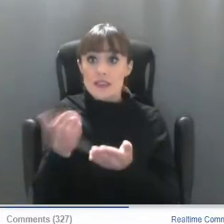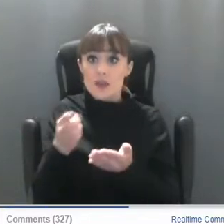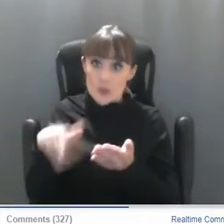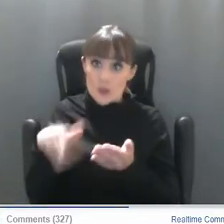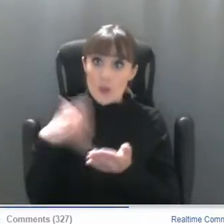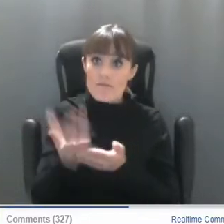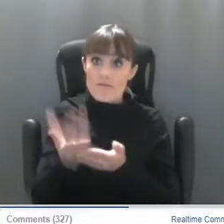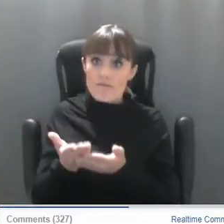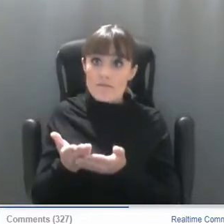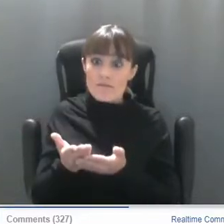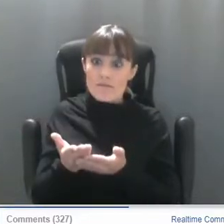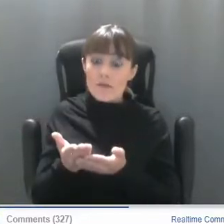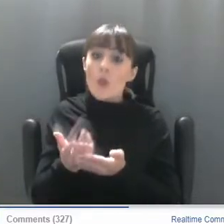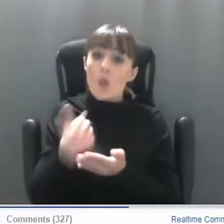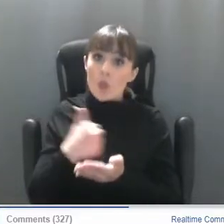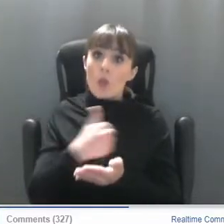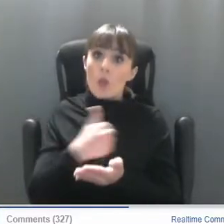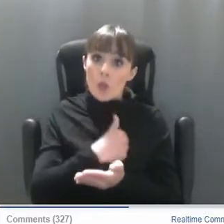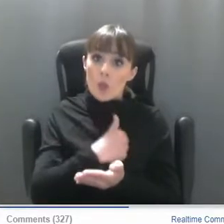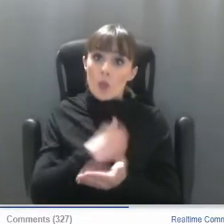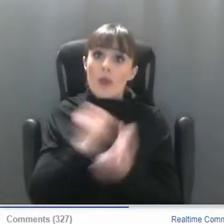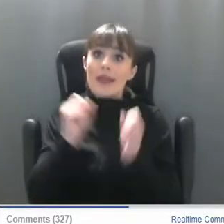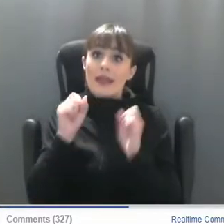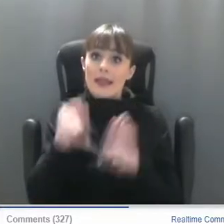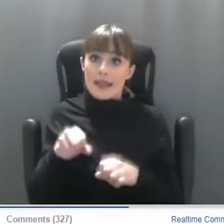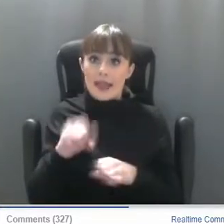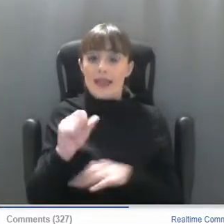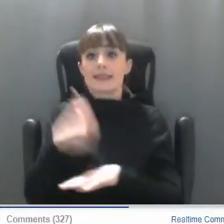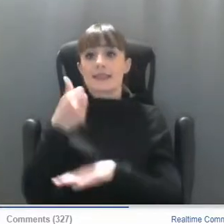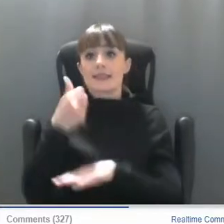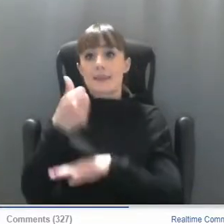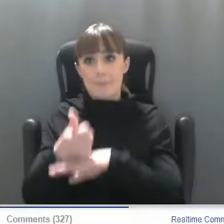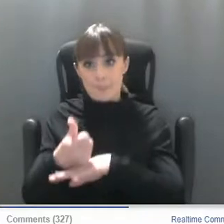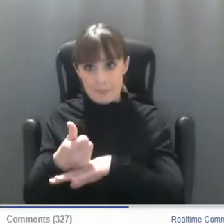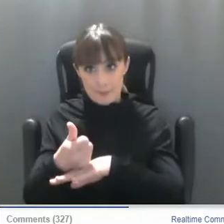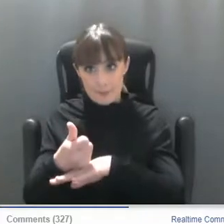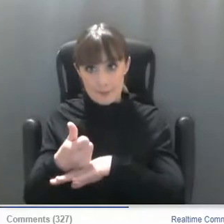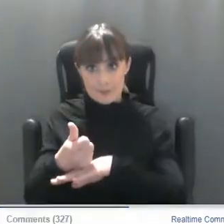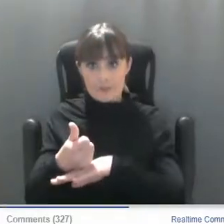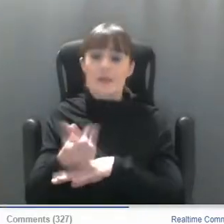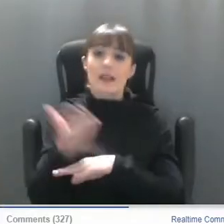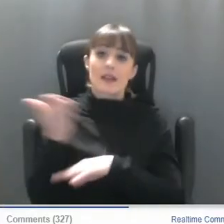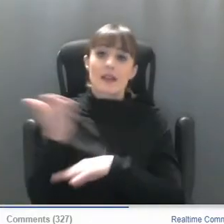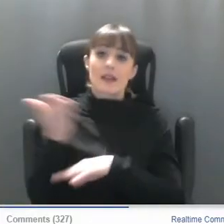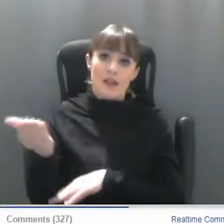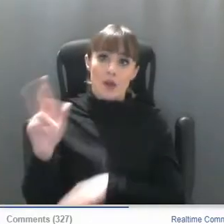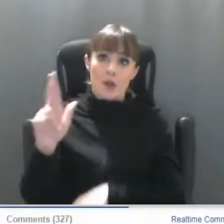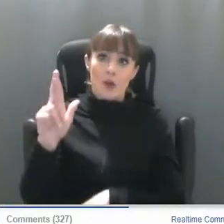front of the reptile building, and then out near the carousel. We can't do that